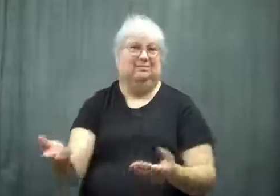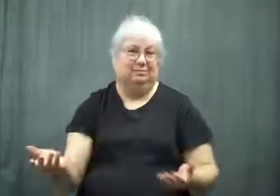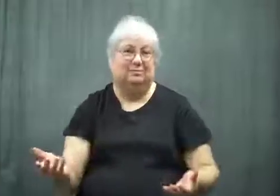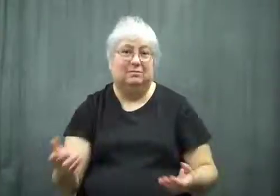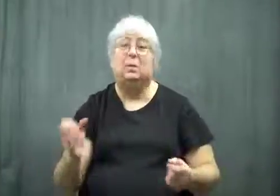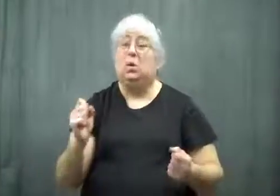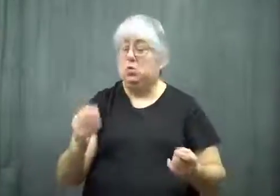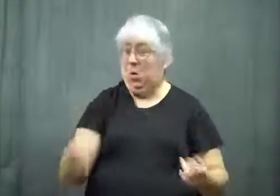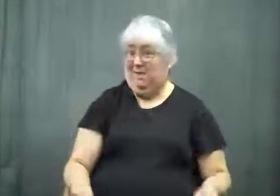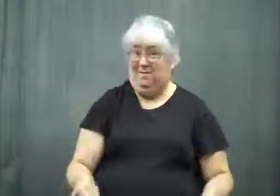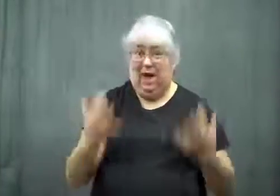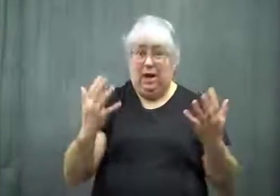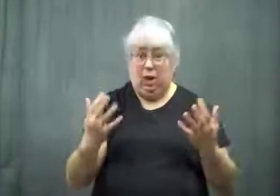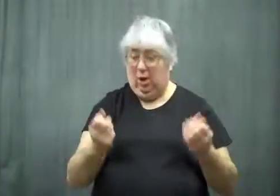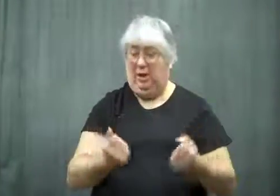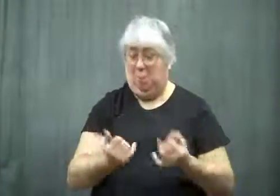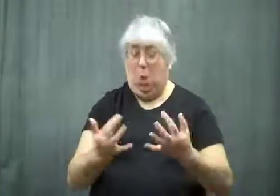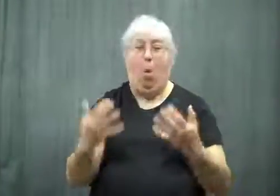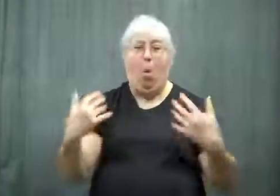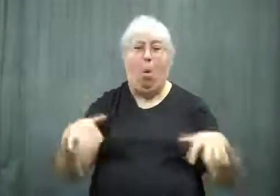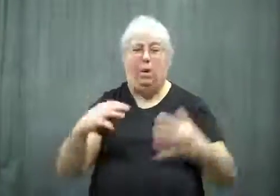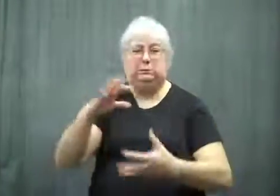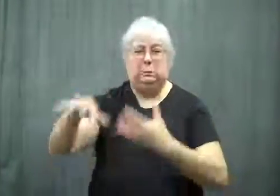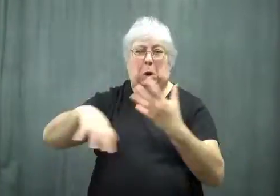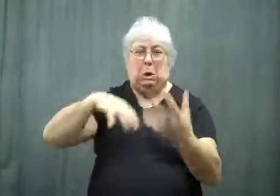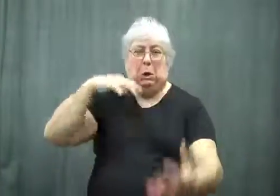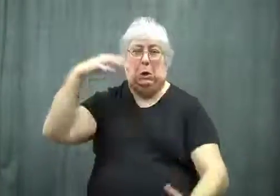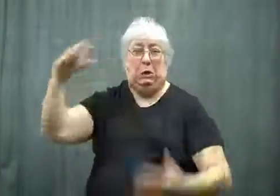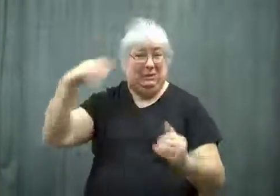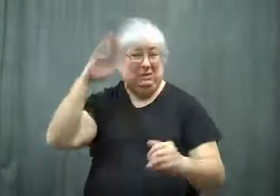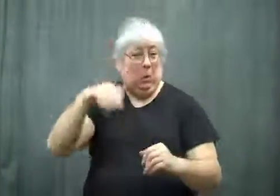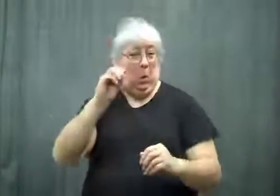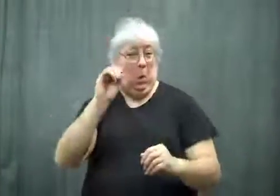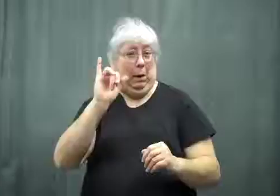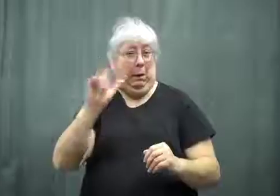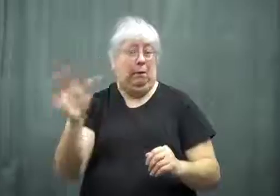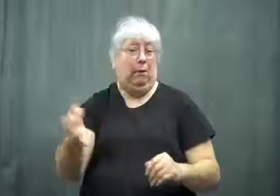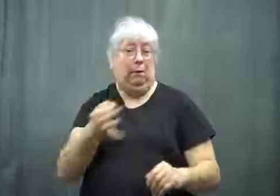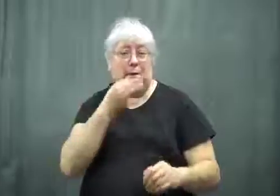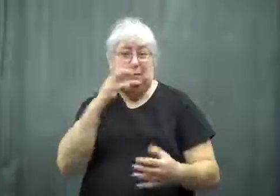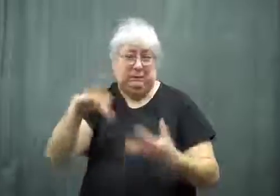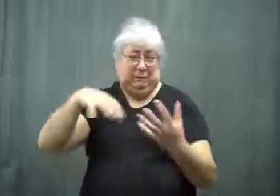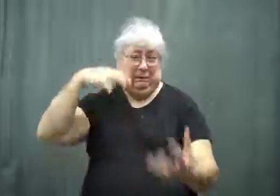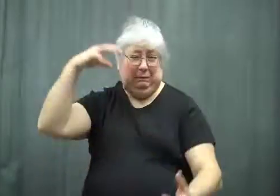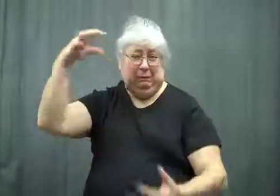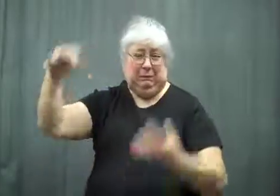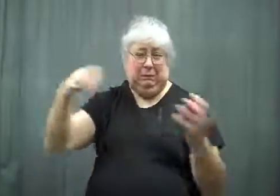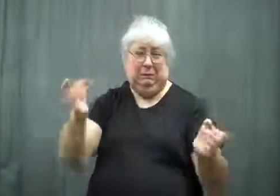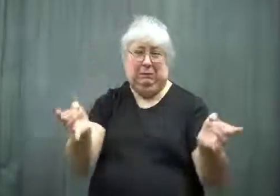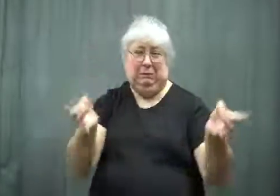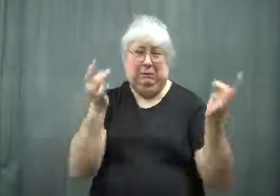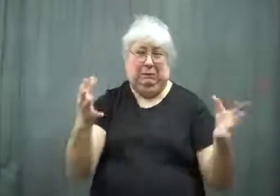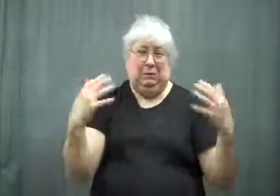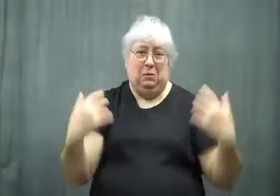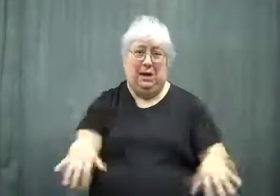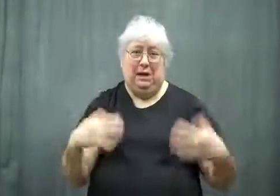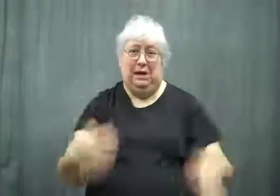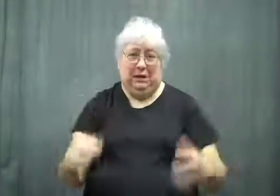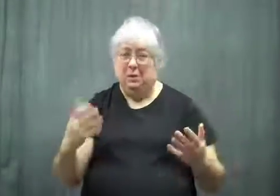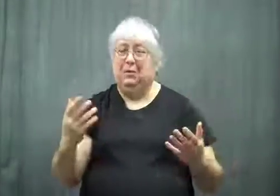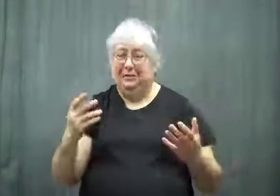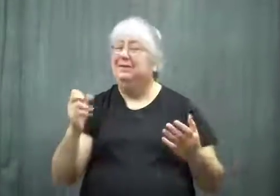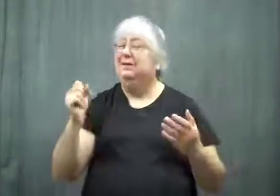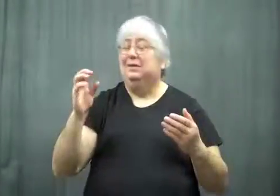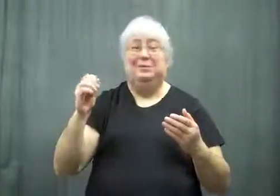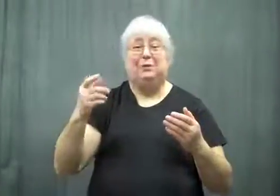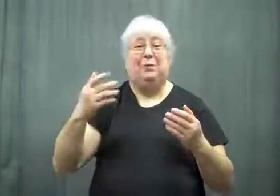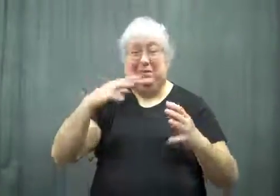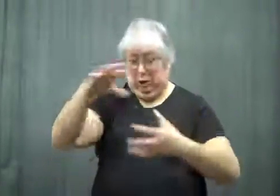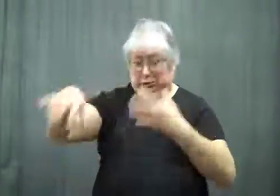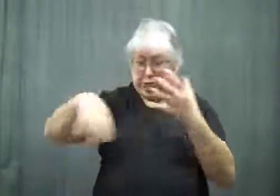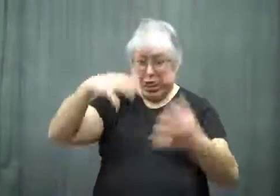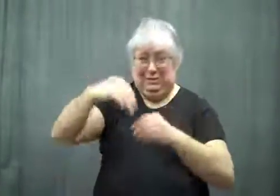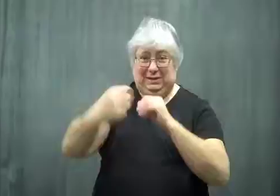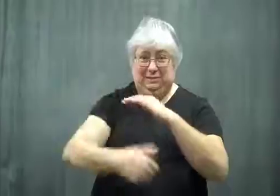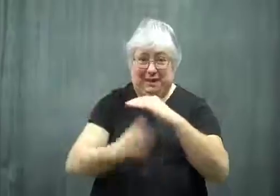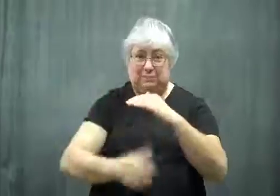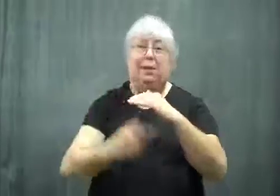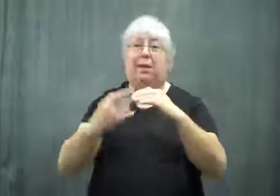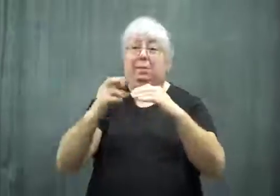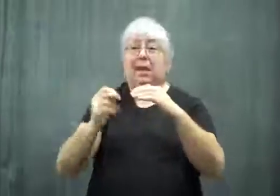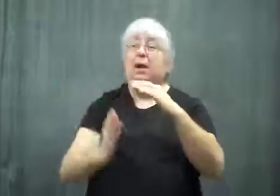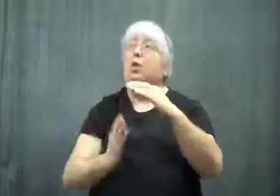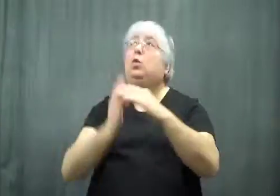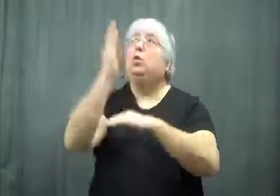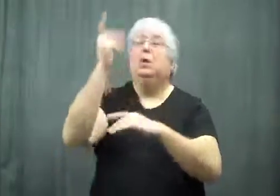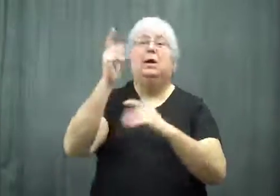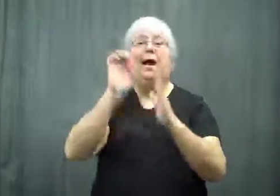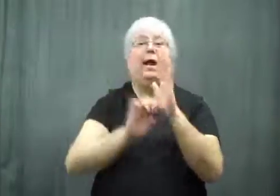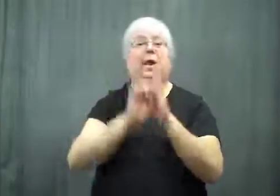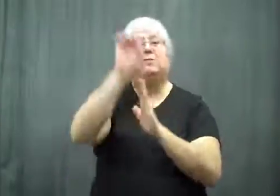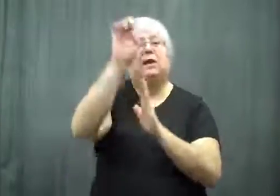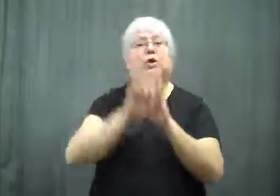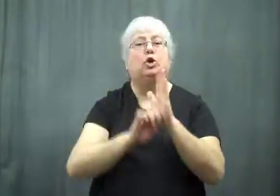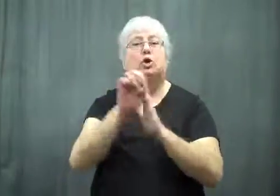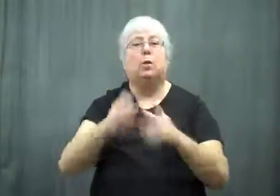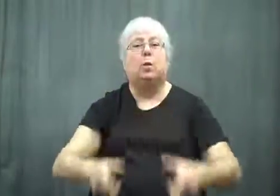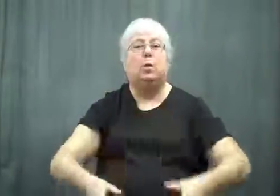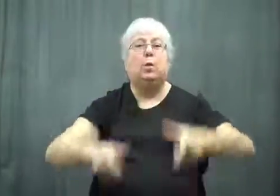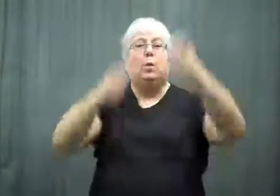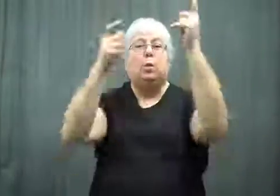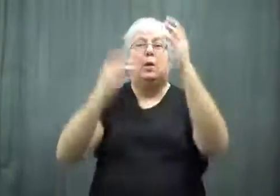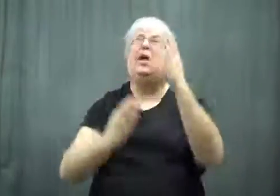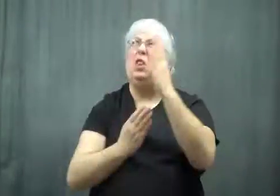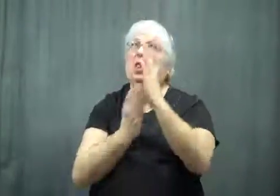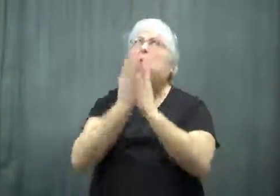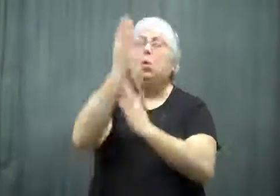So when it caught fire, it created a lot of smoke, you know how oil does that.